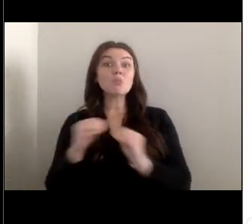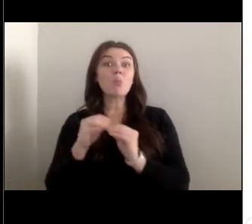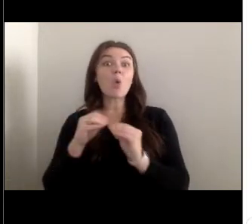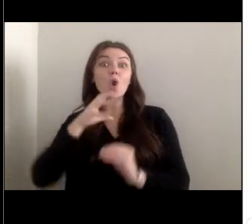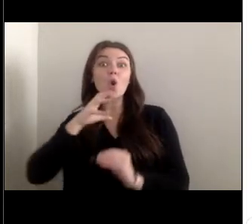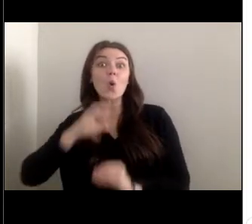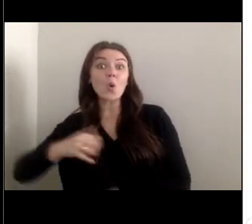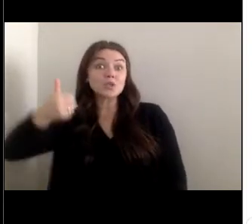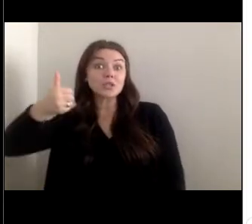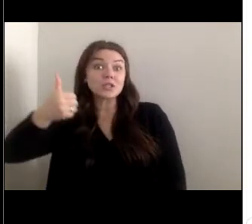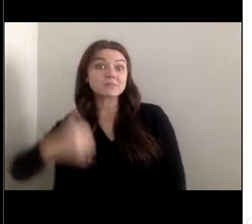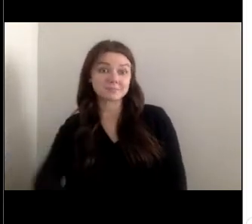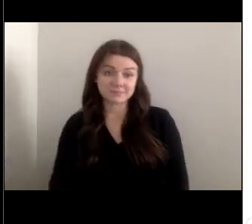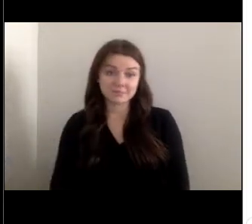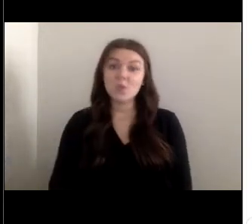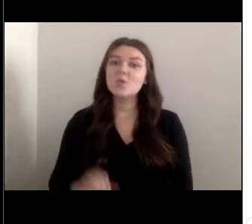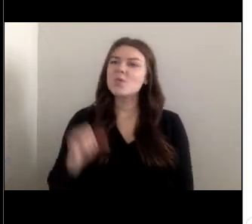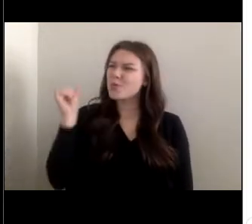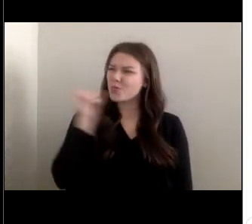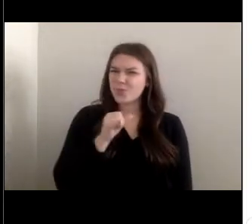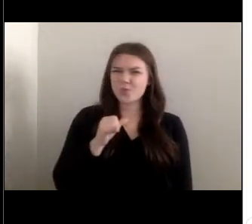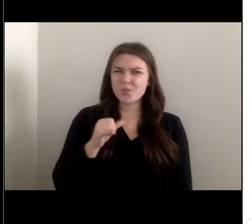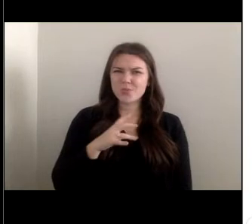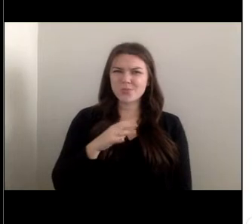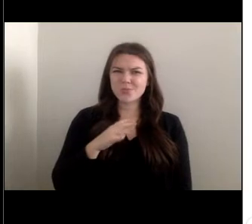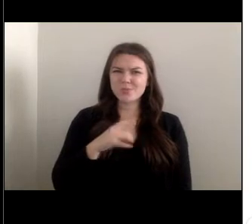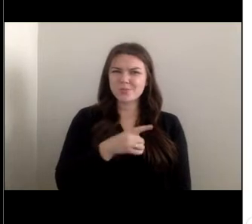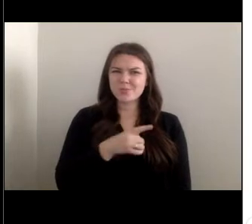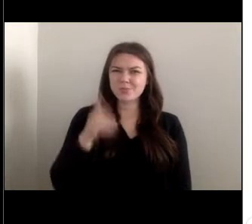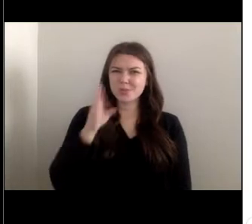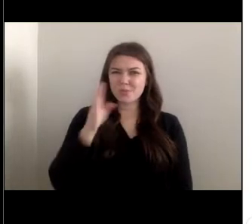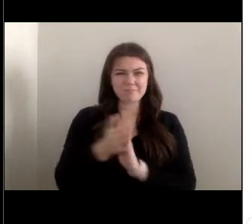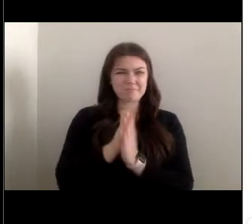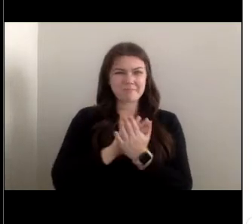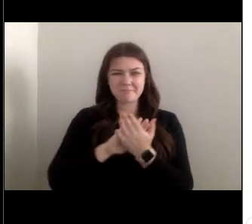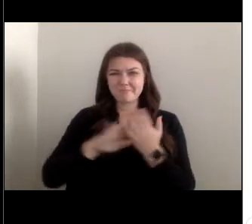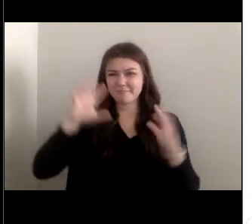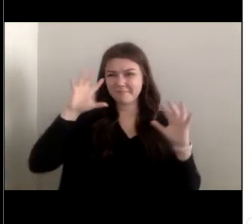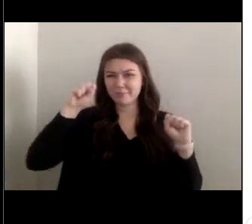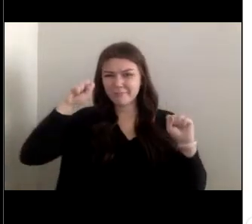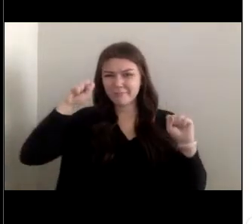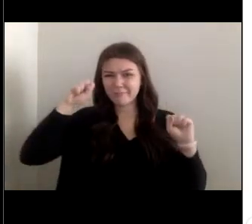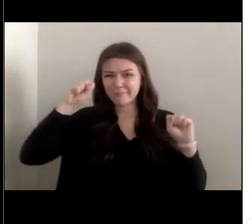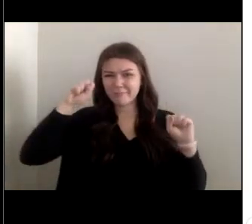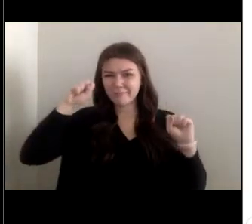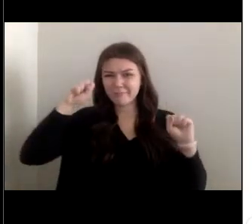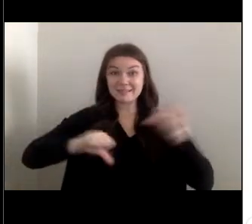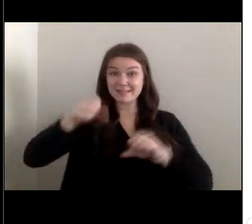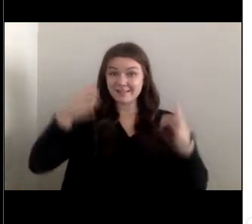Ooh, wow, you guys would make some incredible scientists 'cause those are awesome observations.